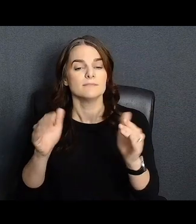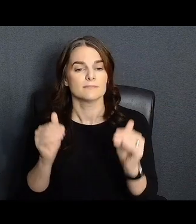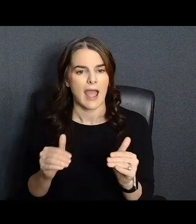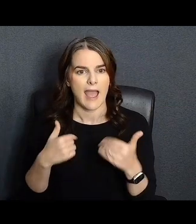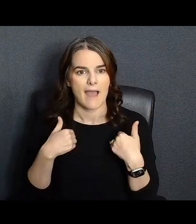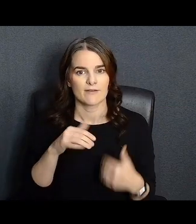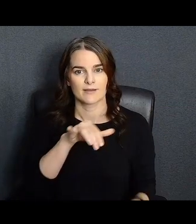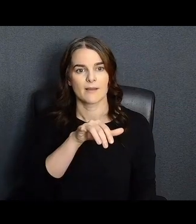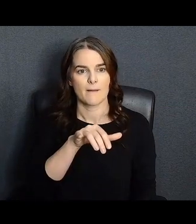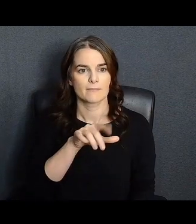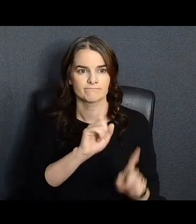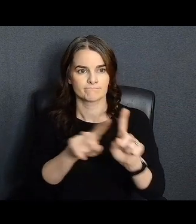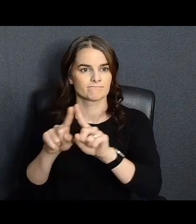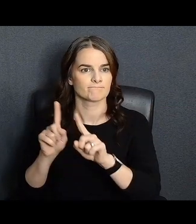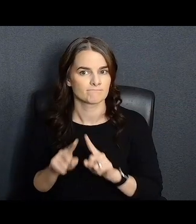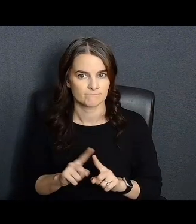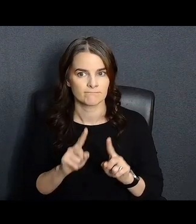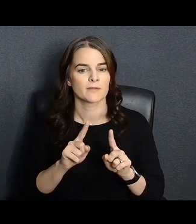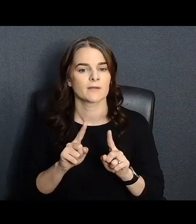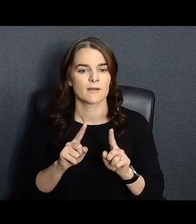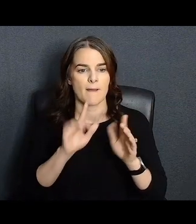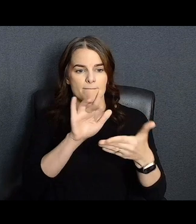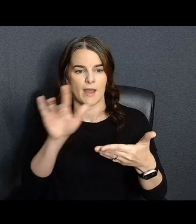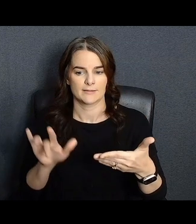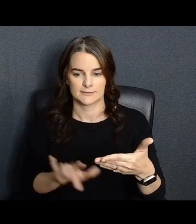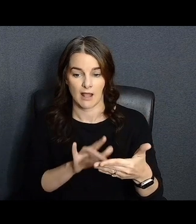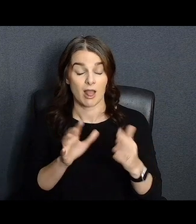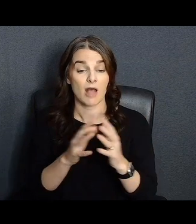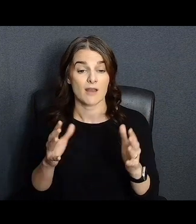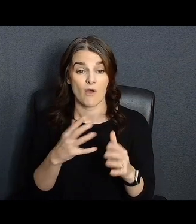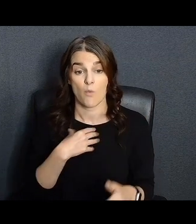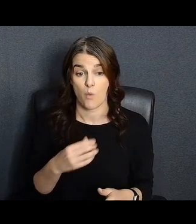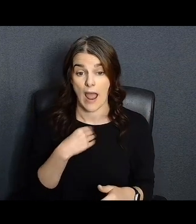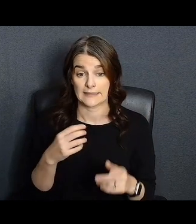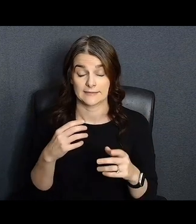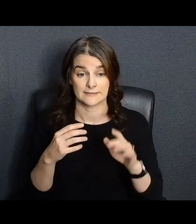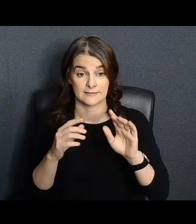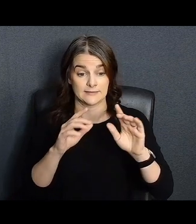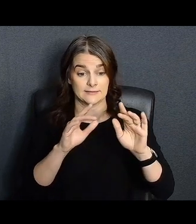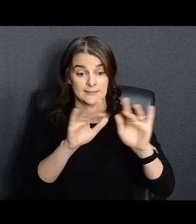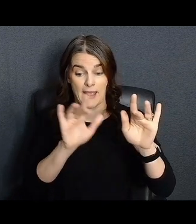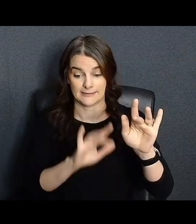and there's a lot of white space here. What's specific or special about this app